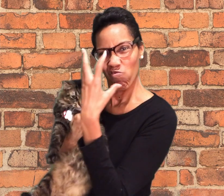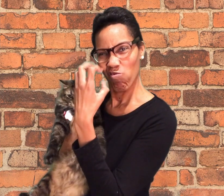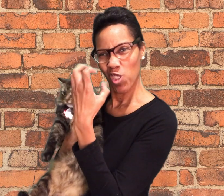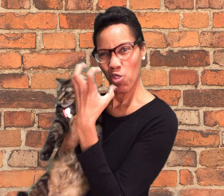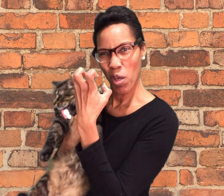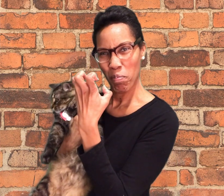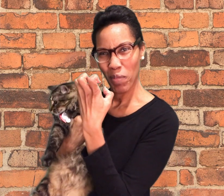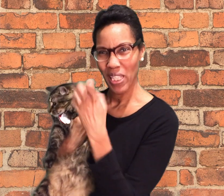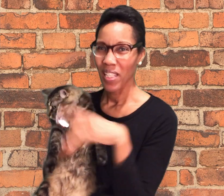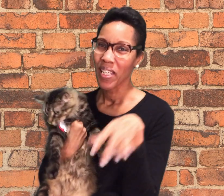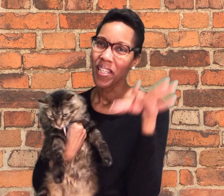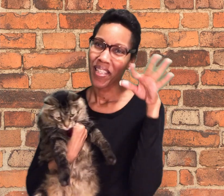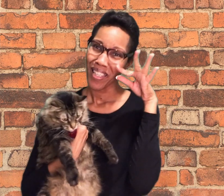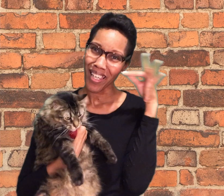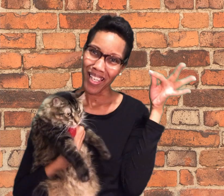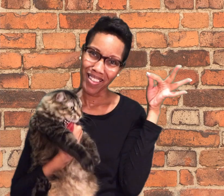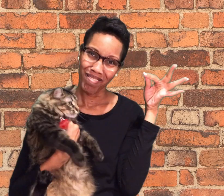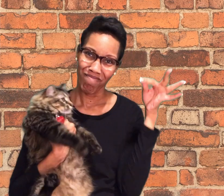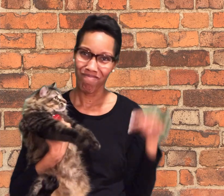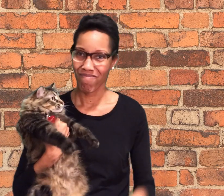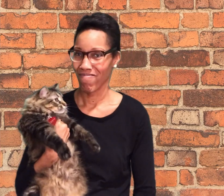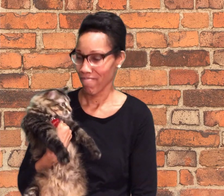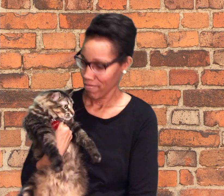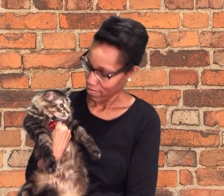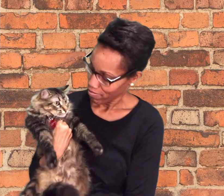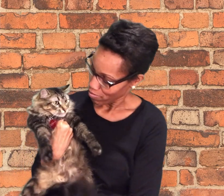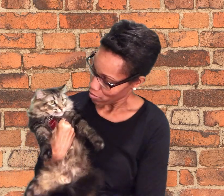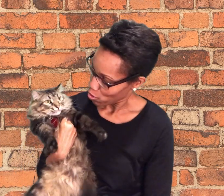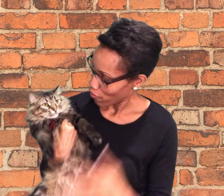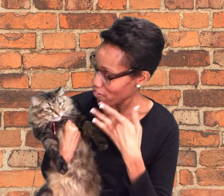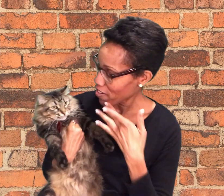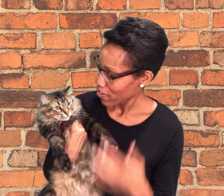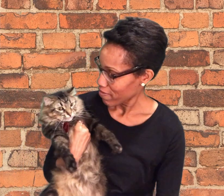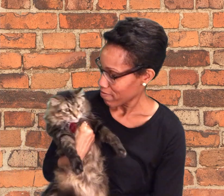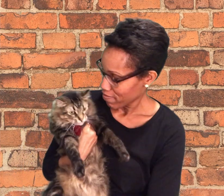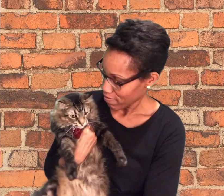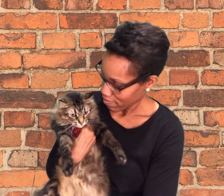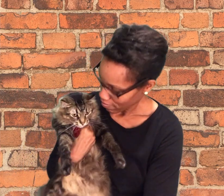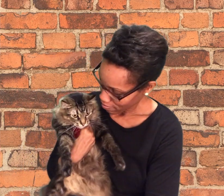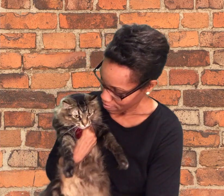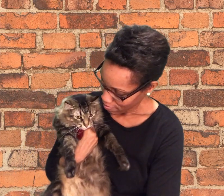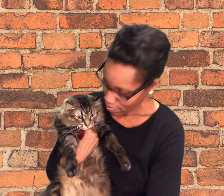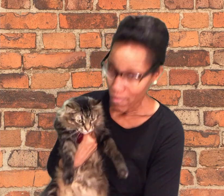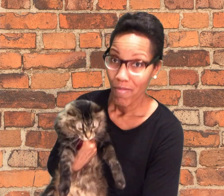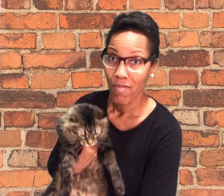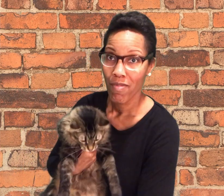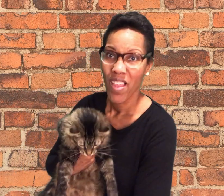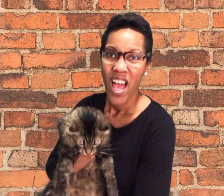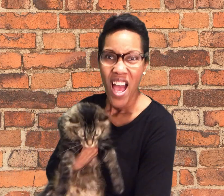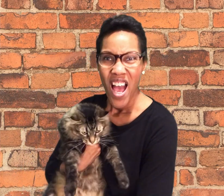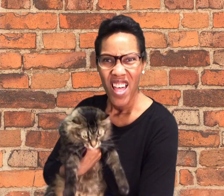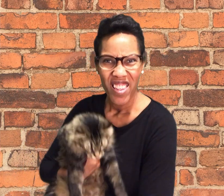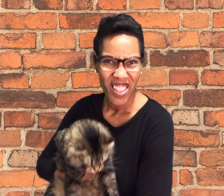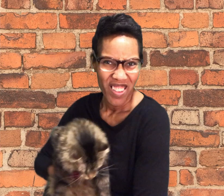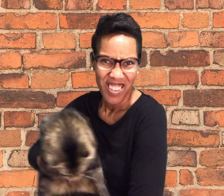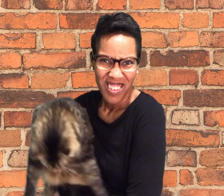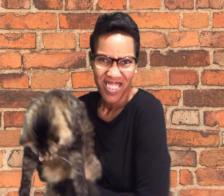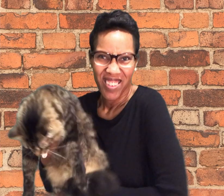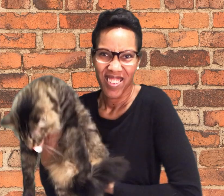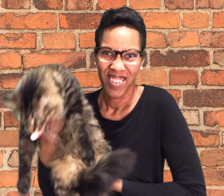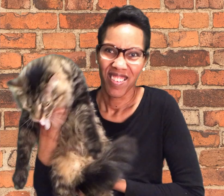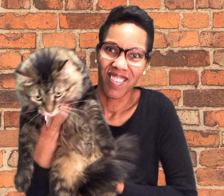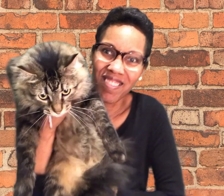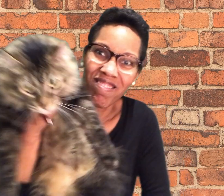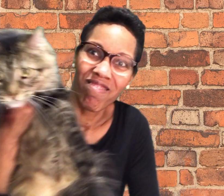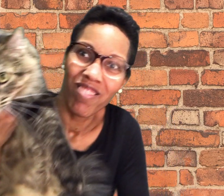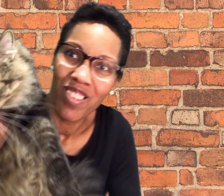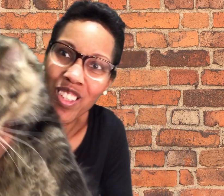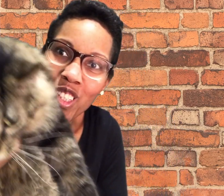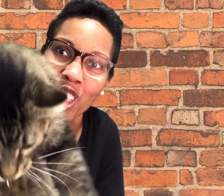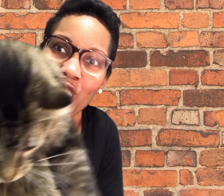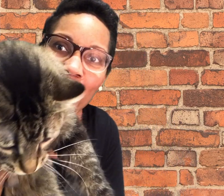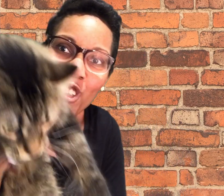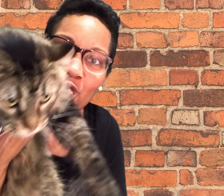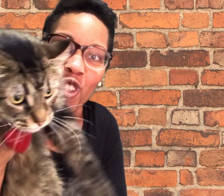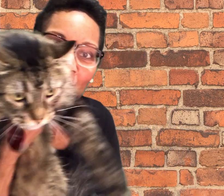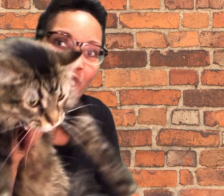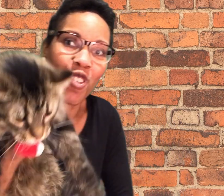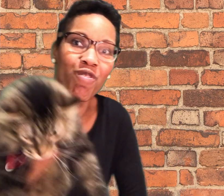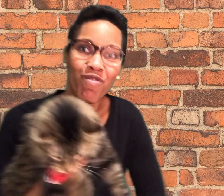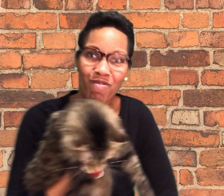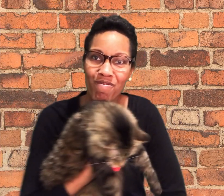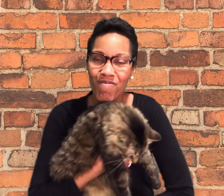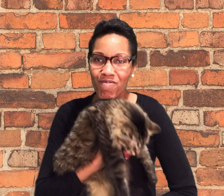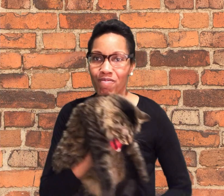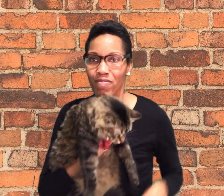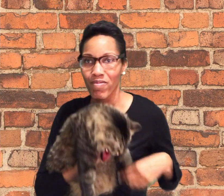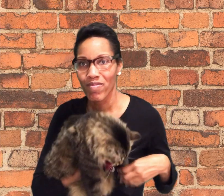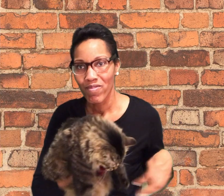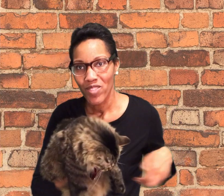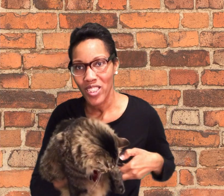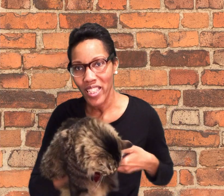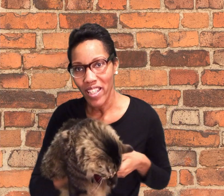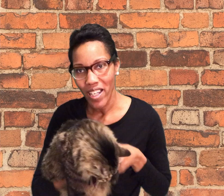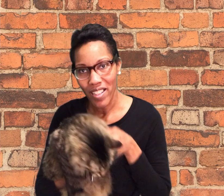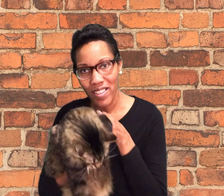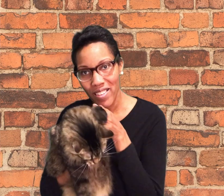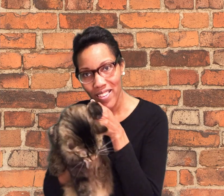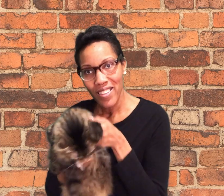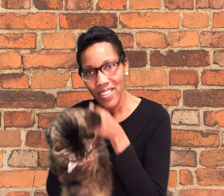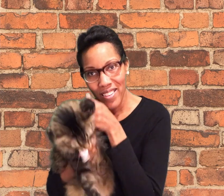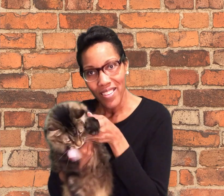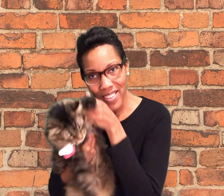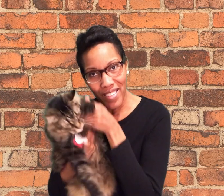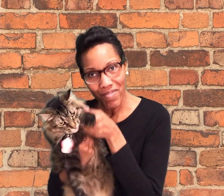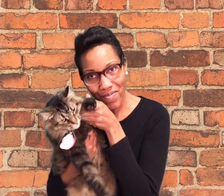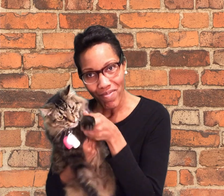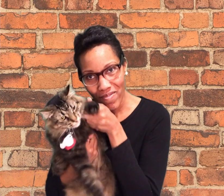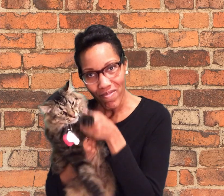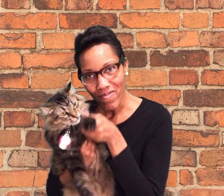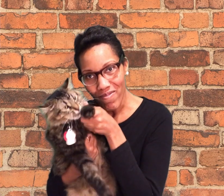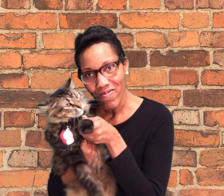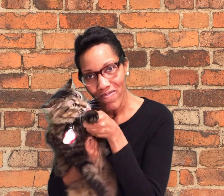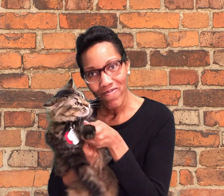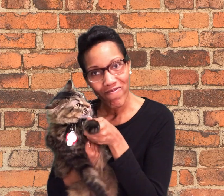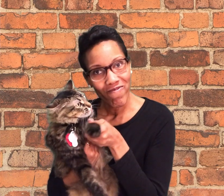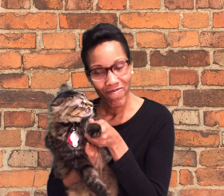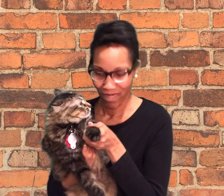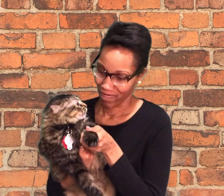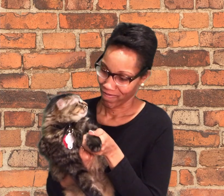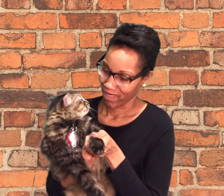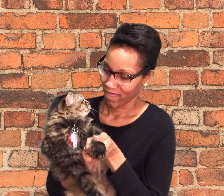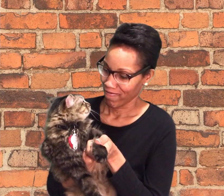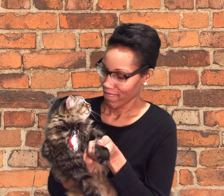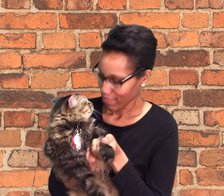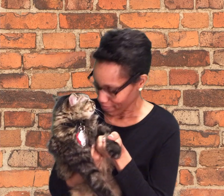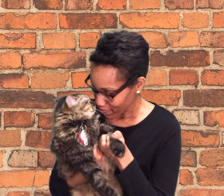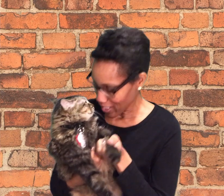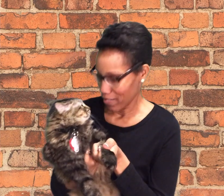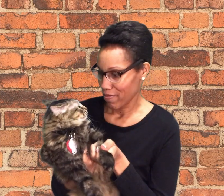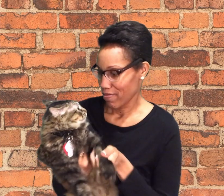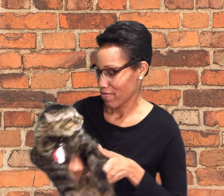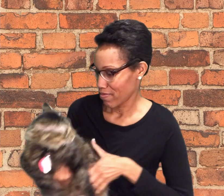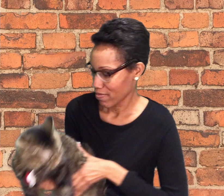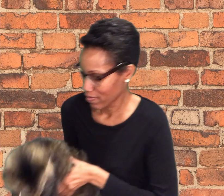read a book called Grumpy cats